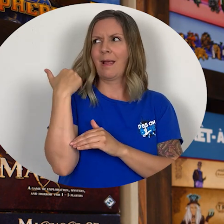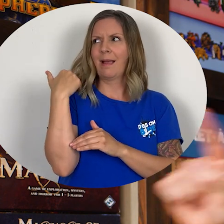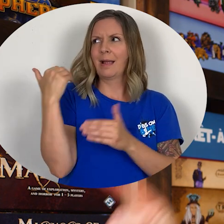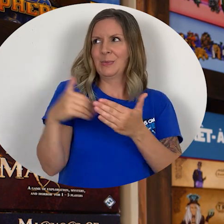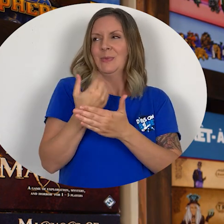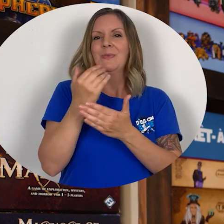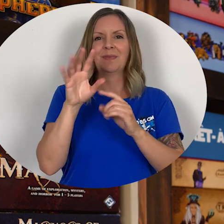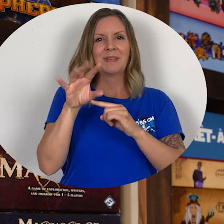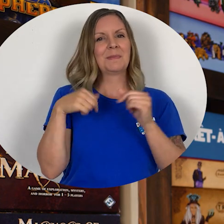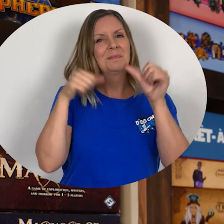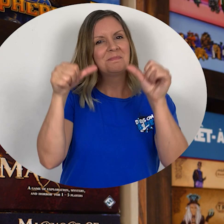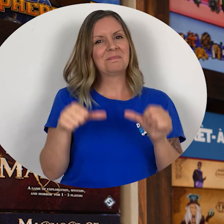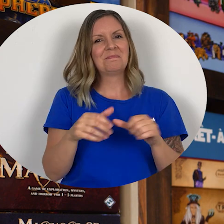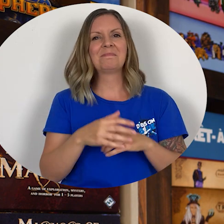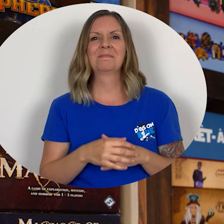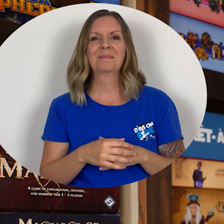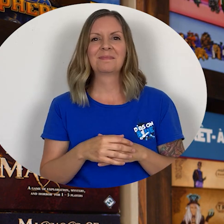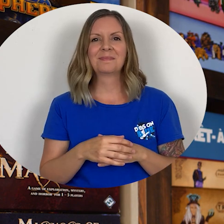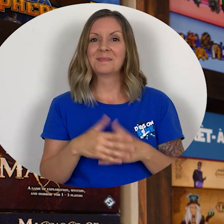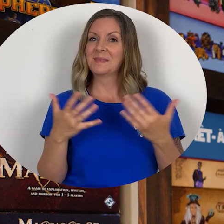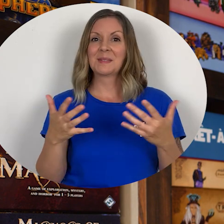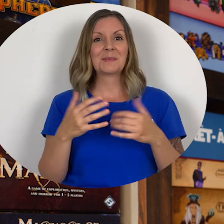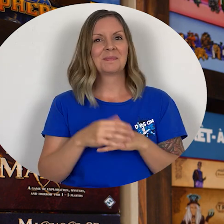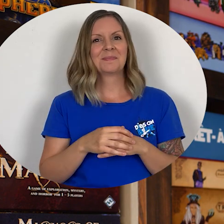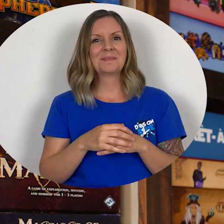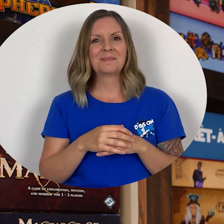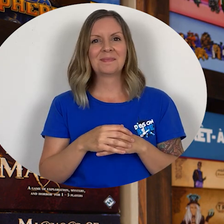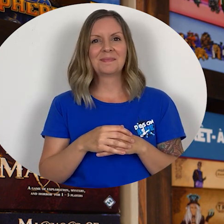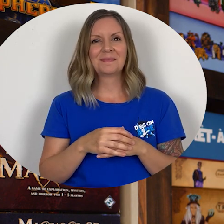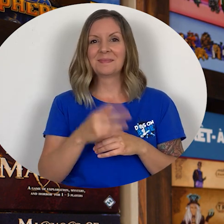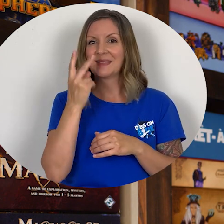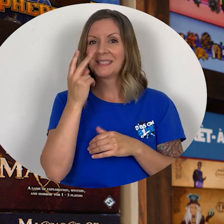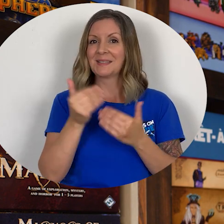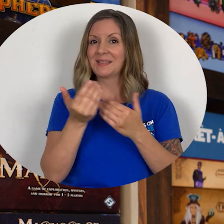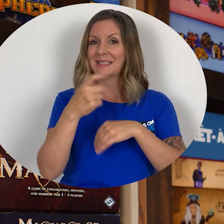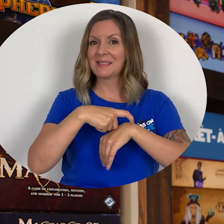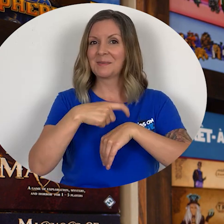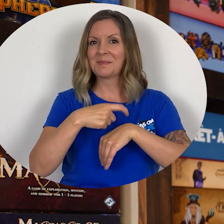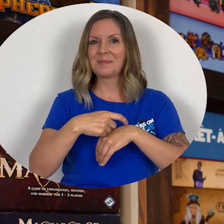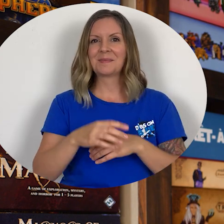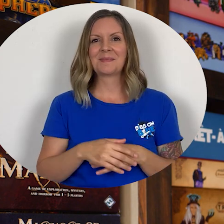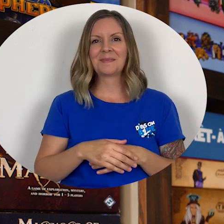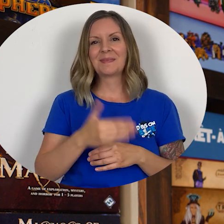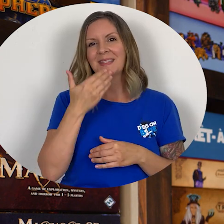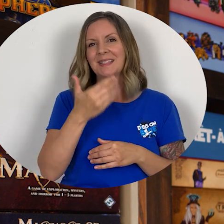that little bell icon so you get a notification any time we post a new video. But until next